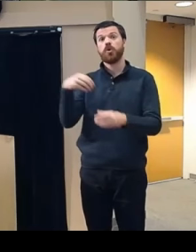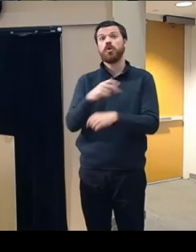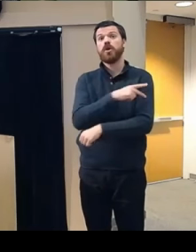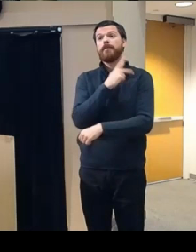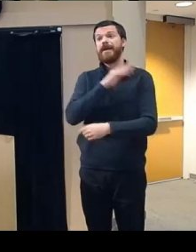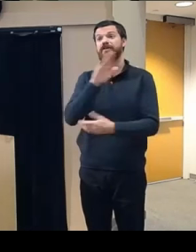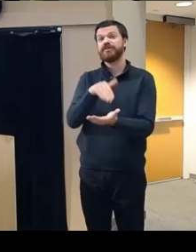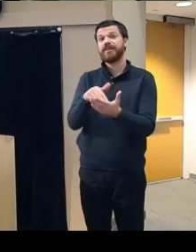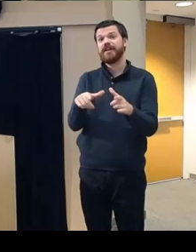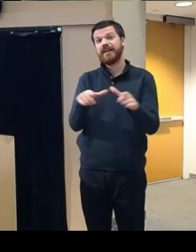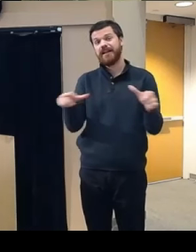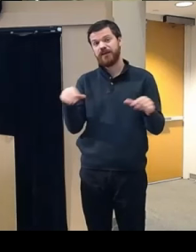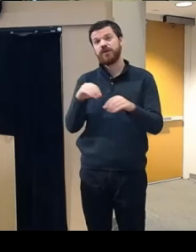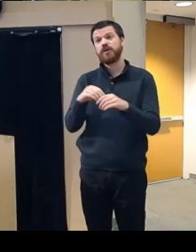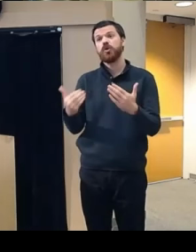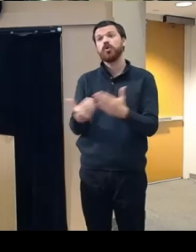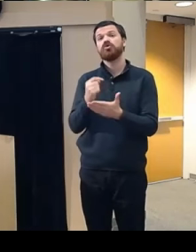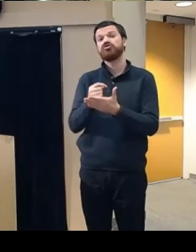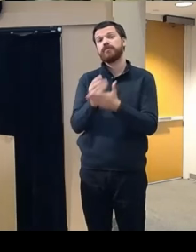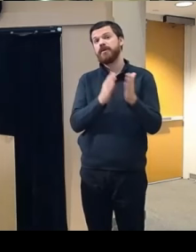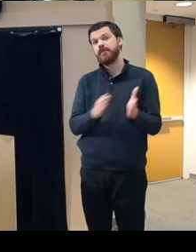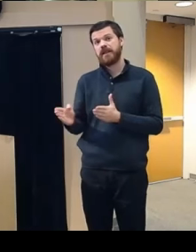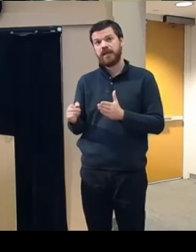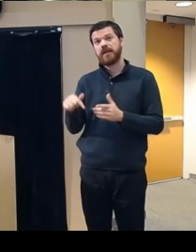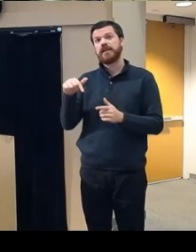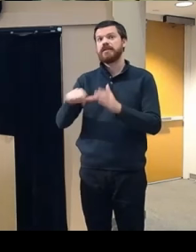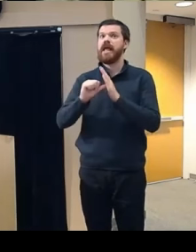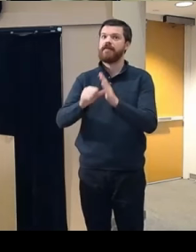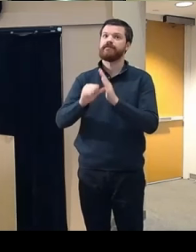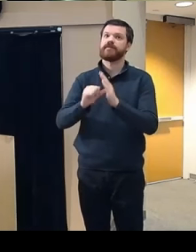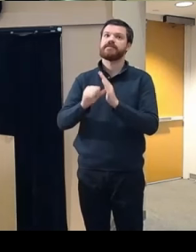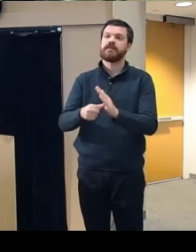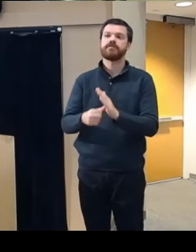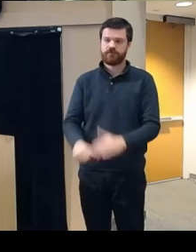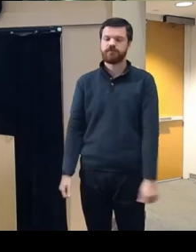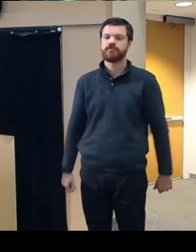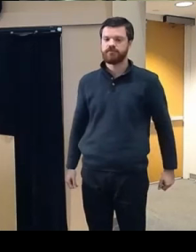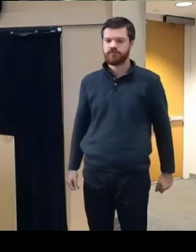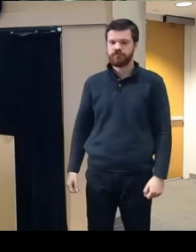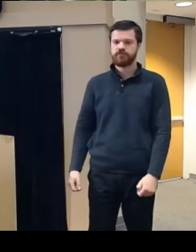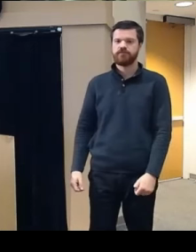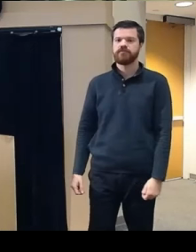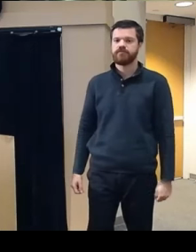goals with new treatment plans this has been emphasized for us when completing these um so